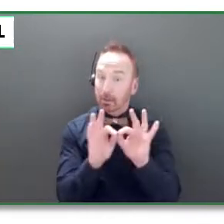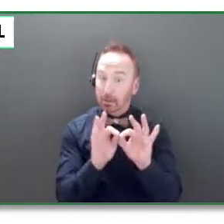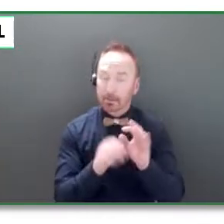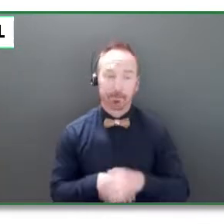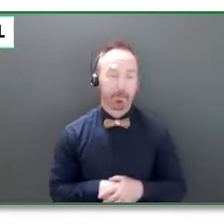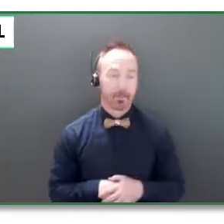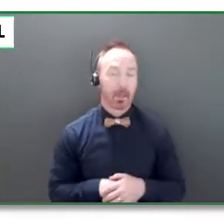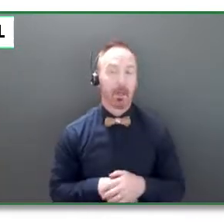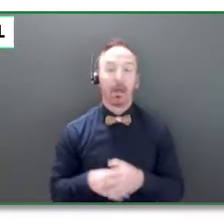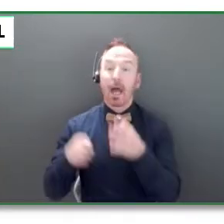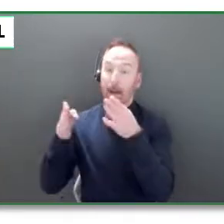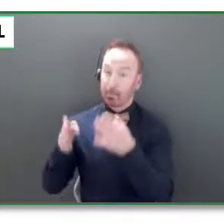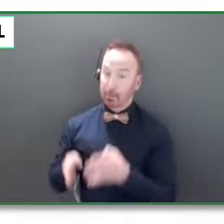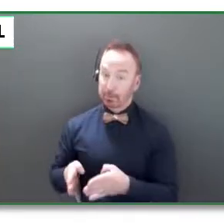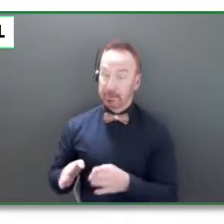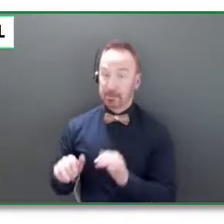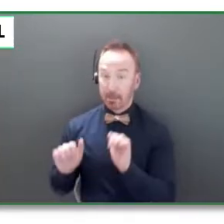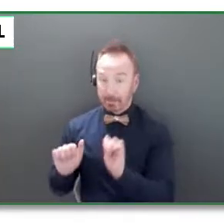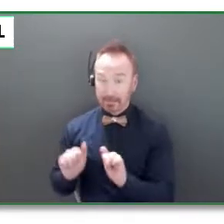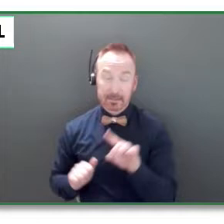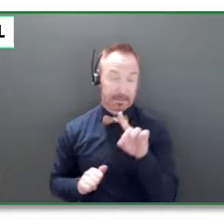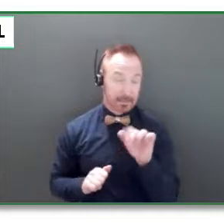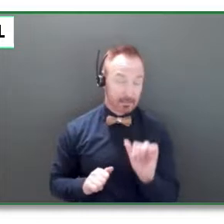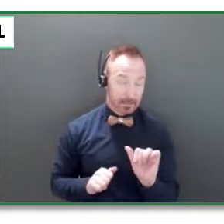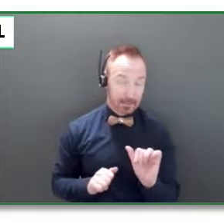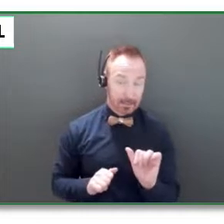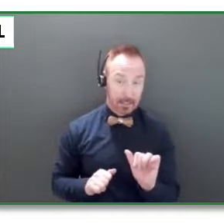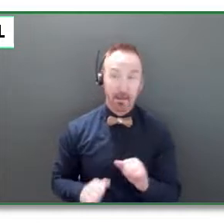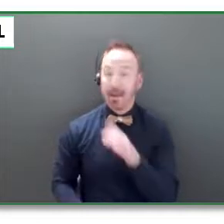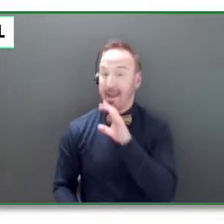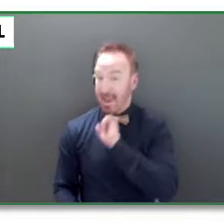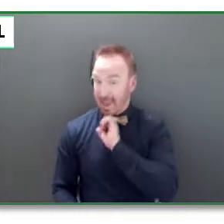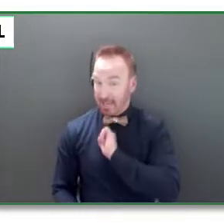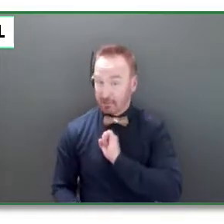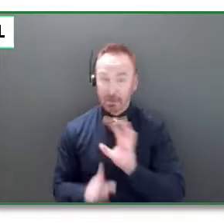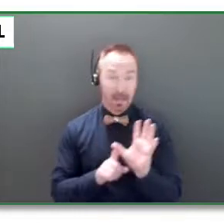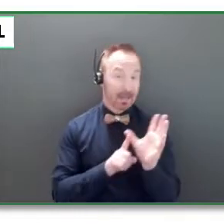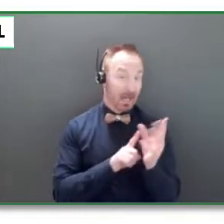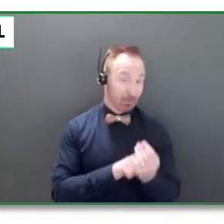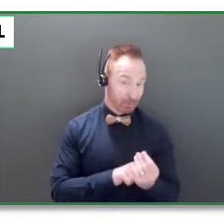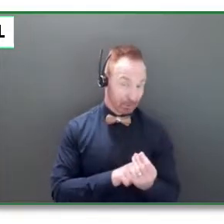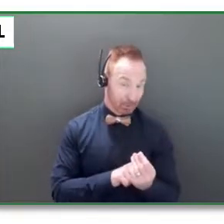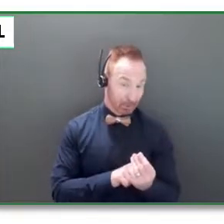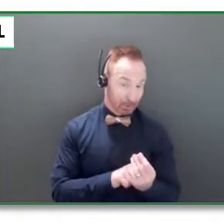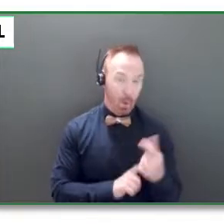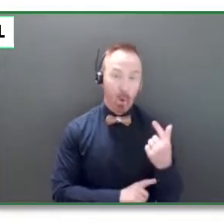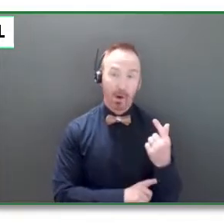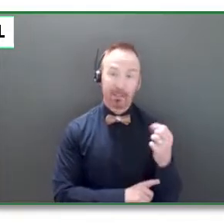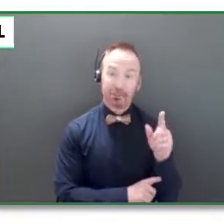or disability, age, culture or gender, everyone is at varying stages in